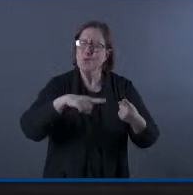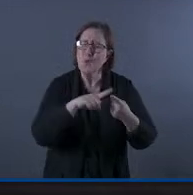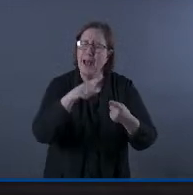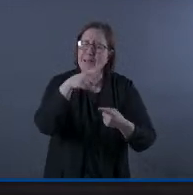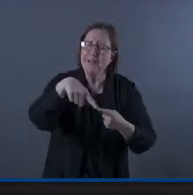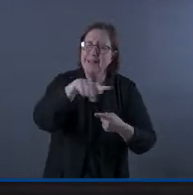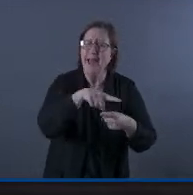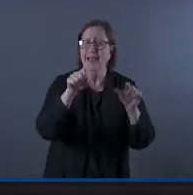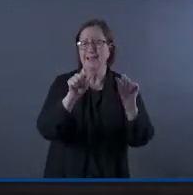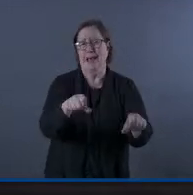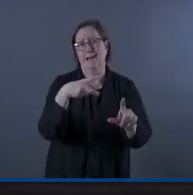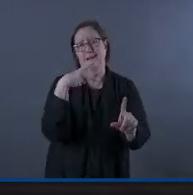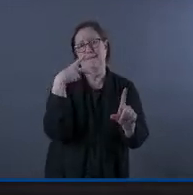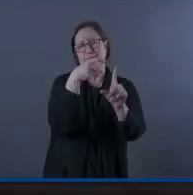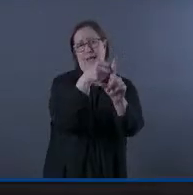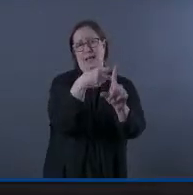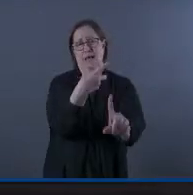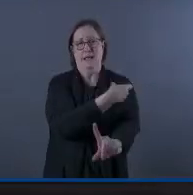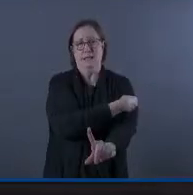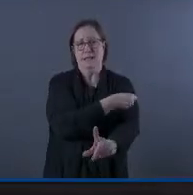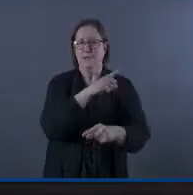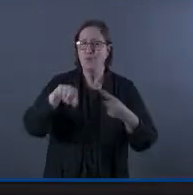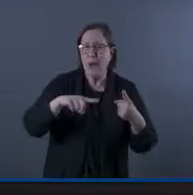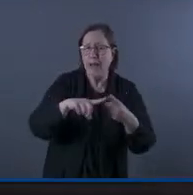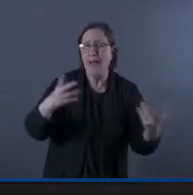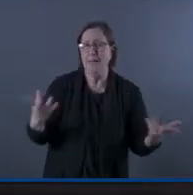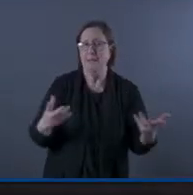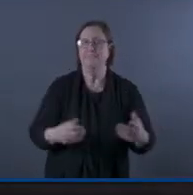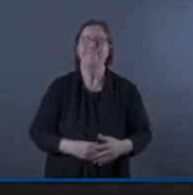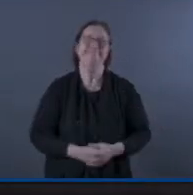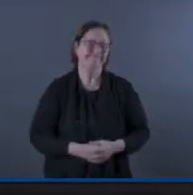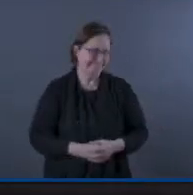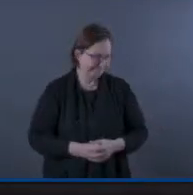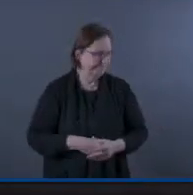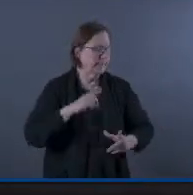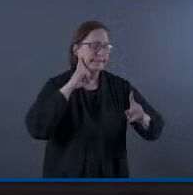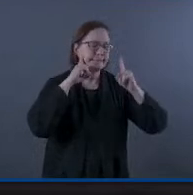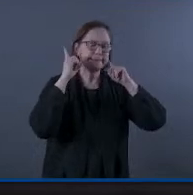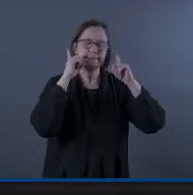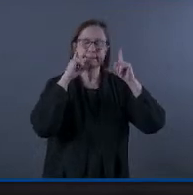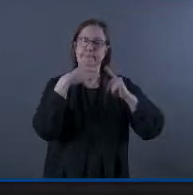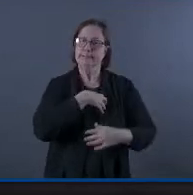around the community because as we all know, restaurants and restaurant workers are in close proximity